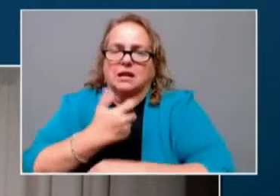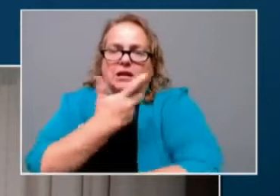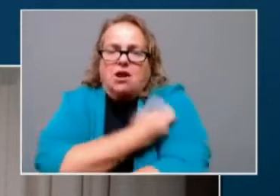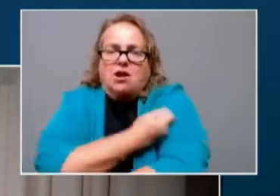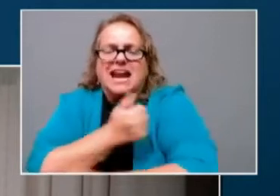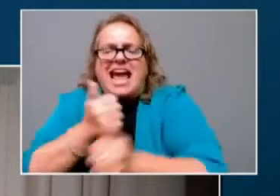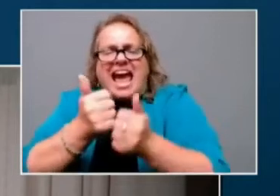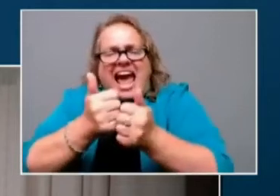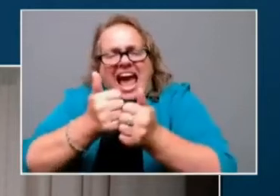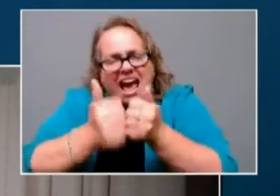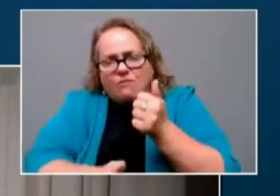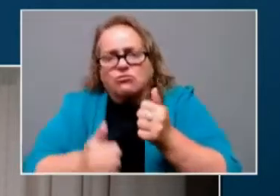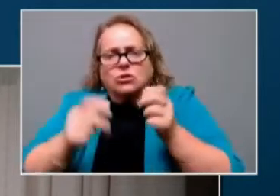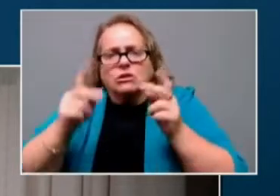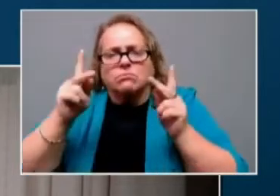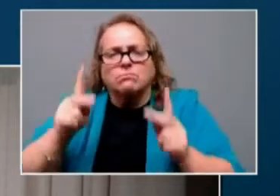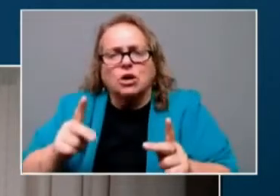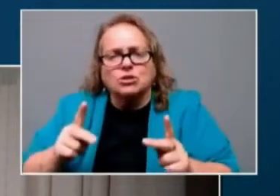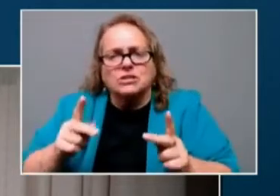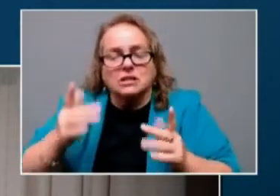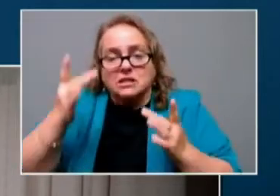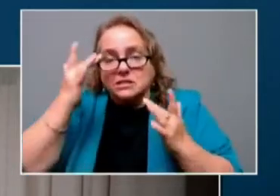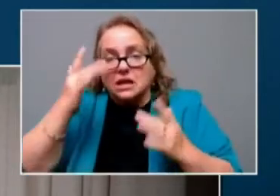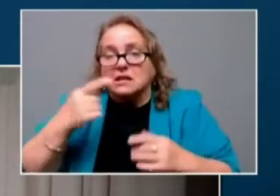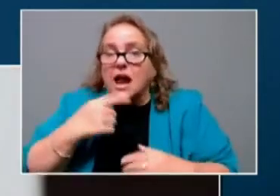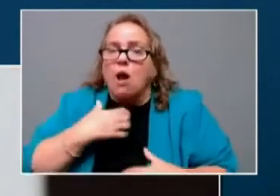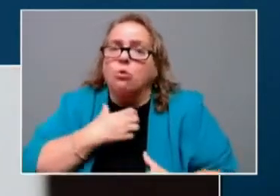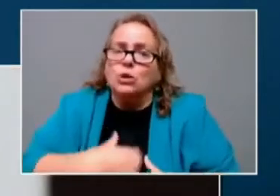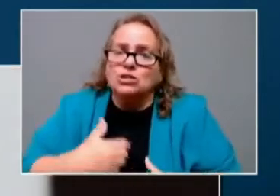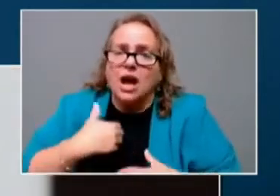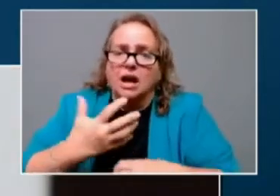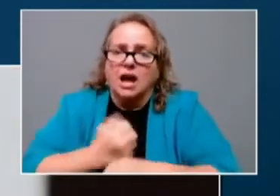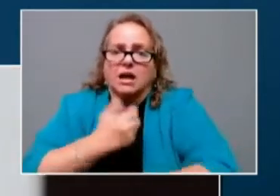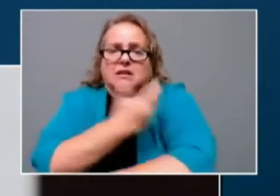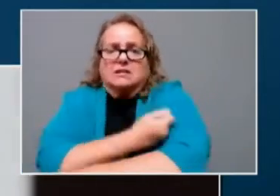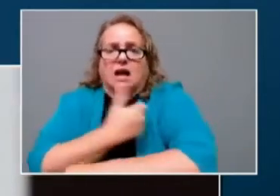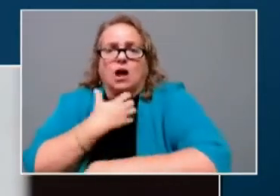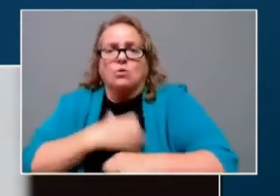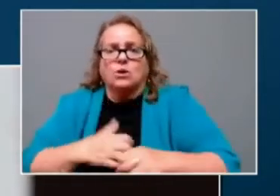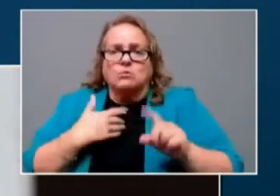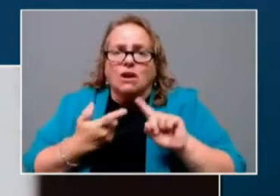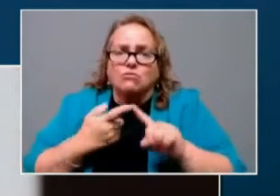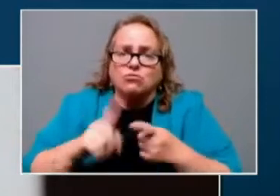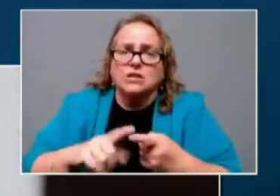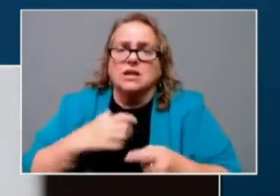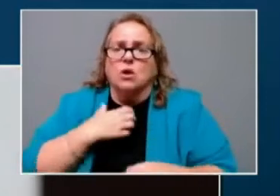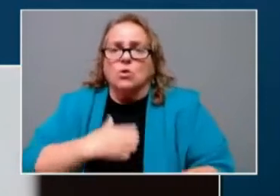that. They wish not only they have got it, their family had got their friends that got it. They wish that they had never listened to anybody who said